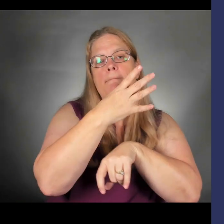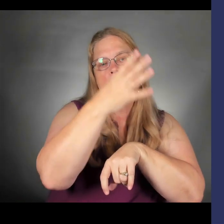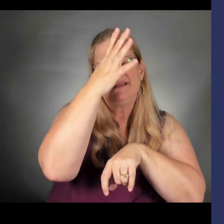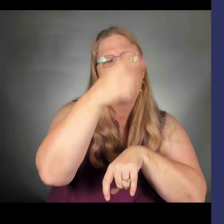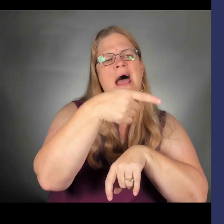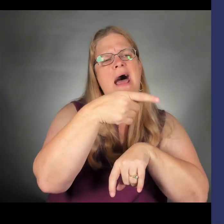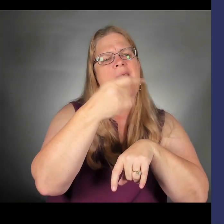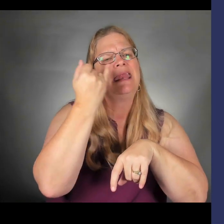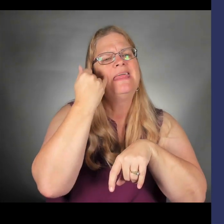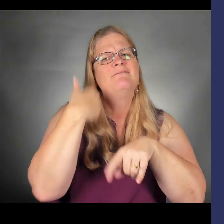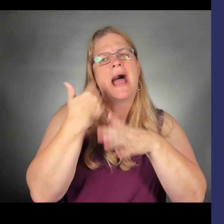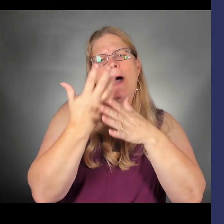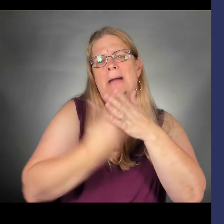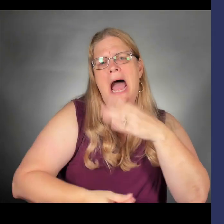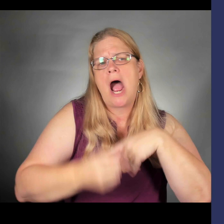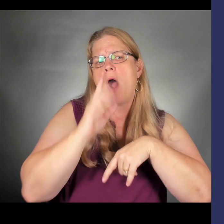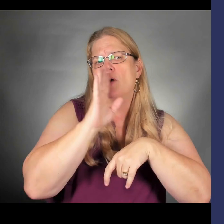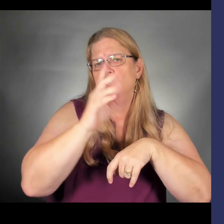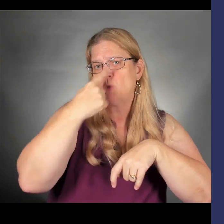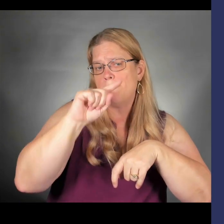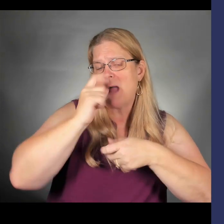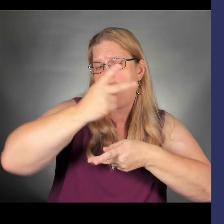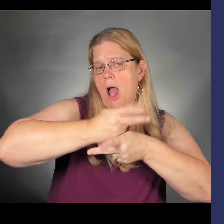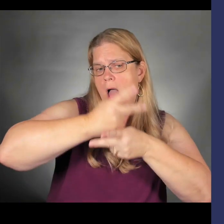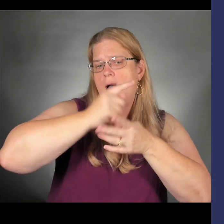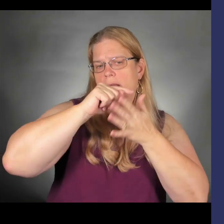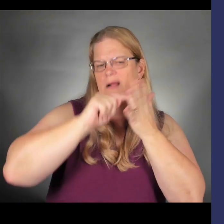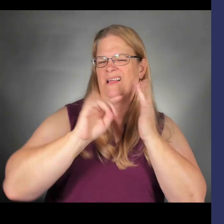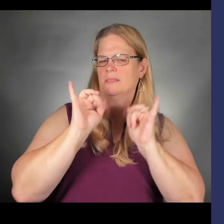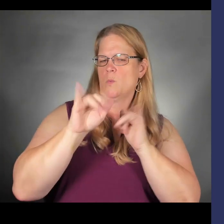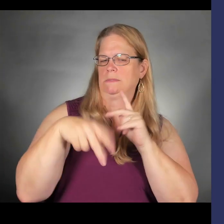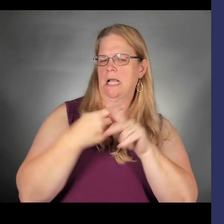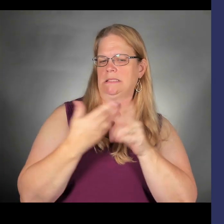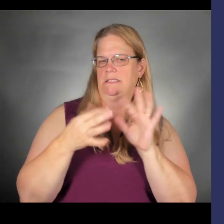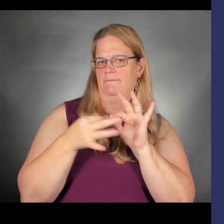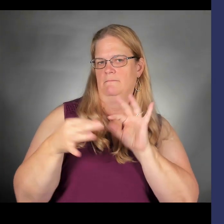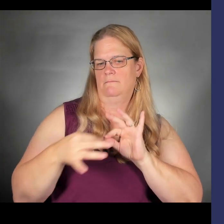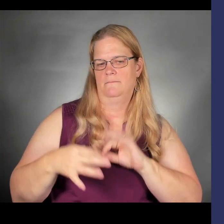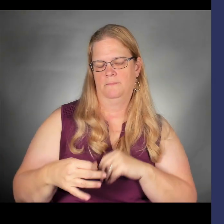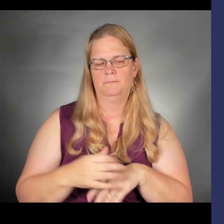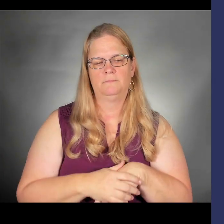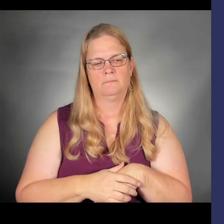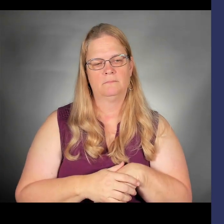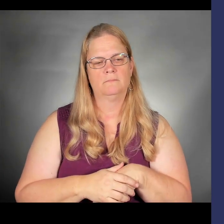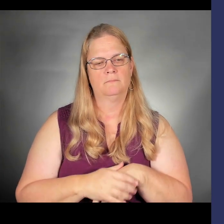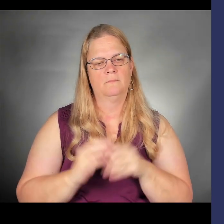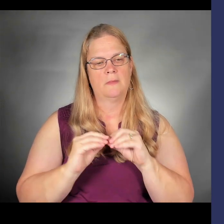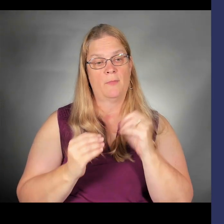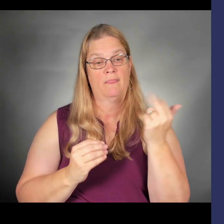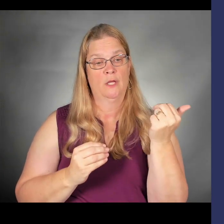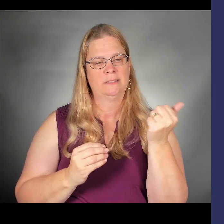if they have a pet they may tell their parents, "if I'm gone, would you take care of my animal?" and things like that.